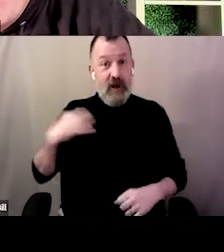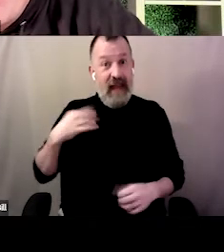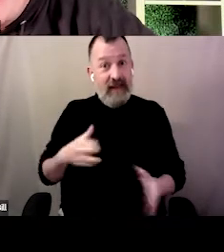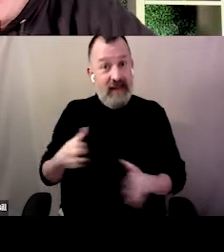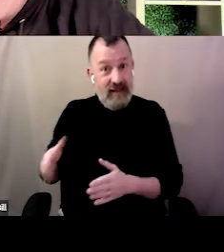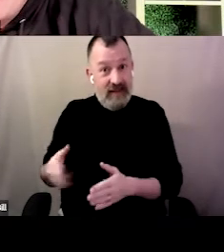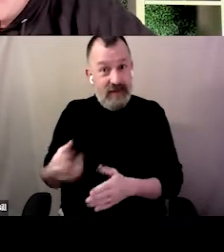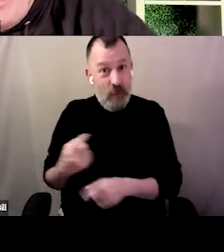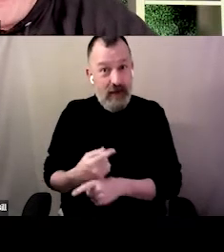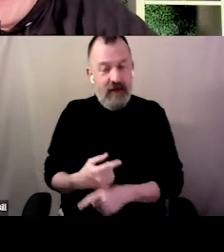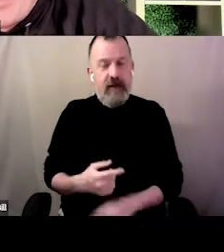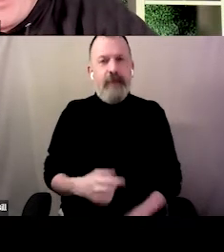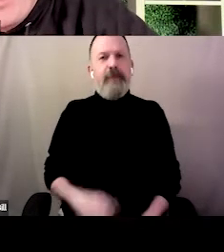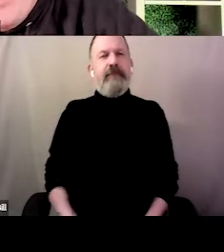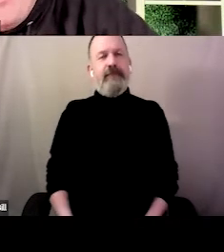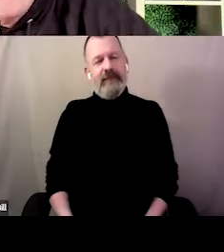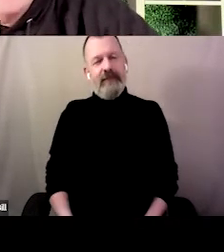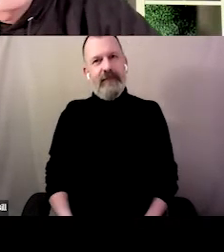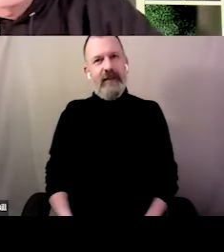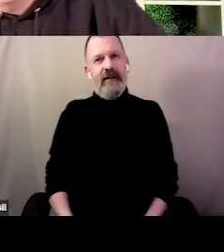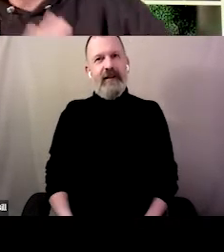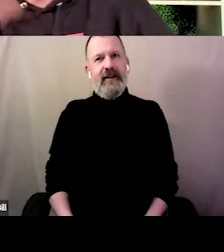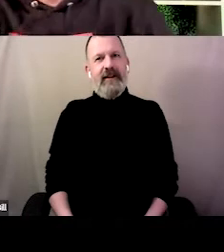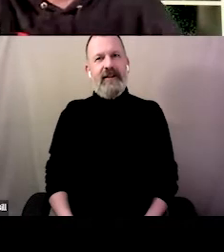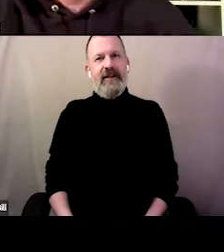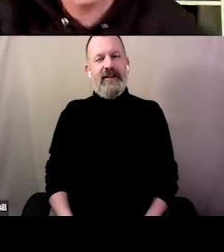CalebBarlow: Yeah, I think of it this way. Now you know you're not getting into the